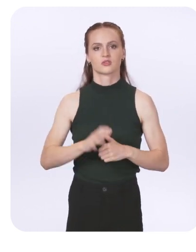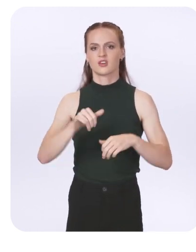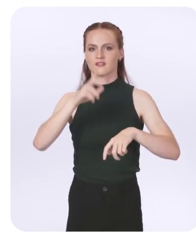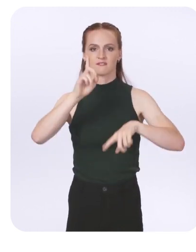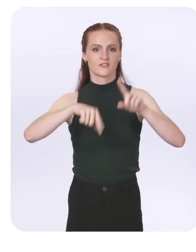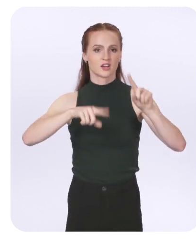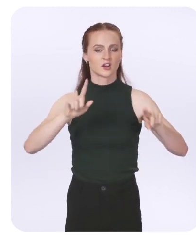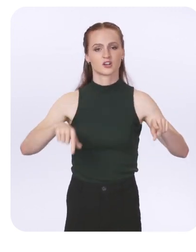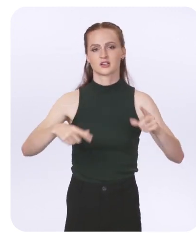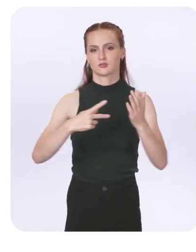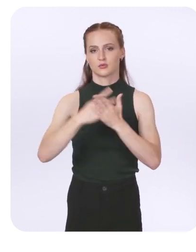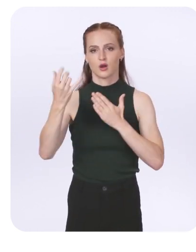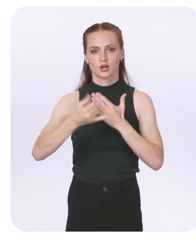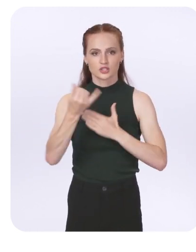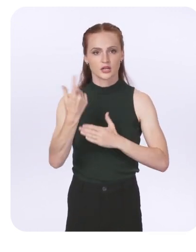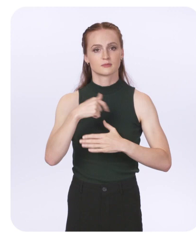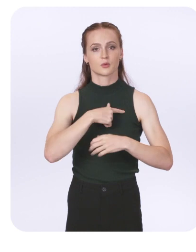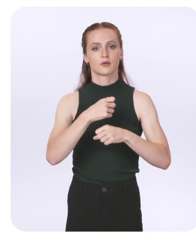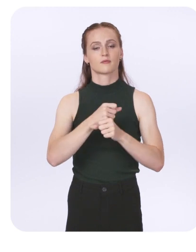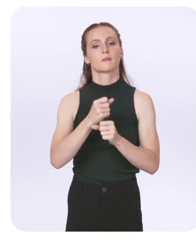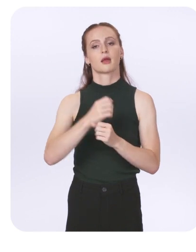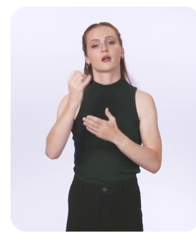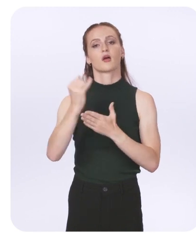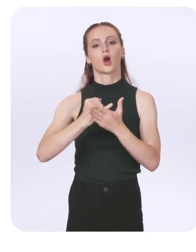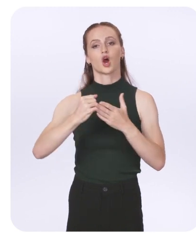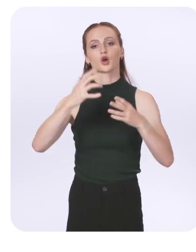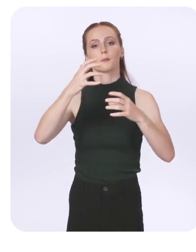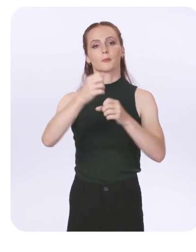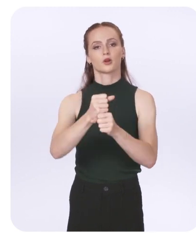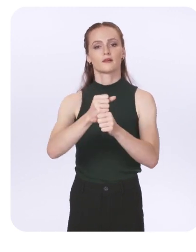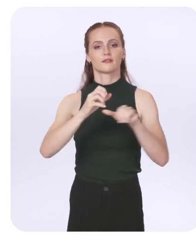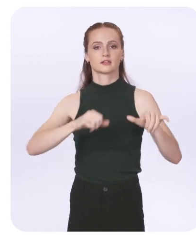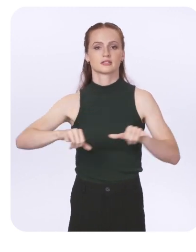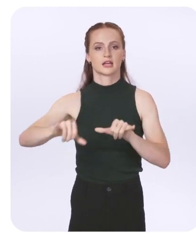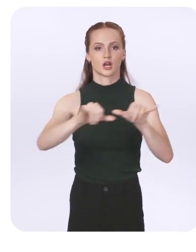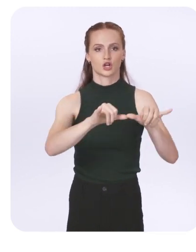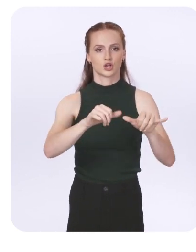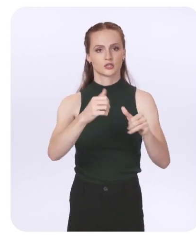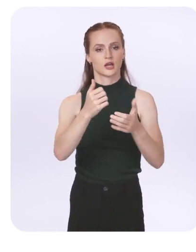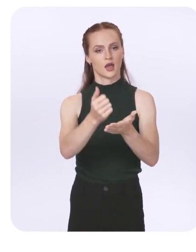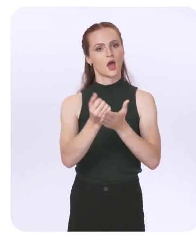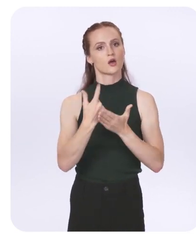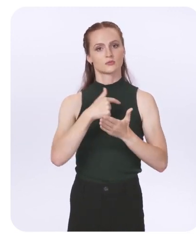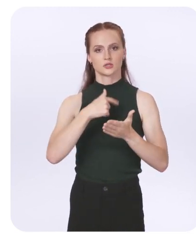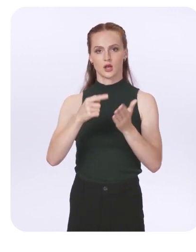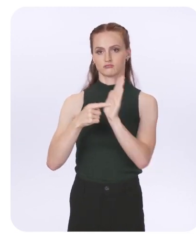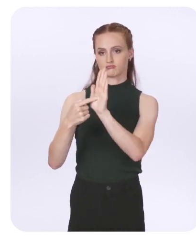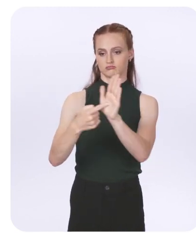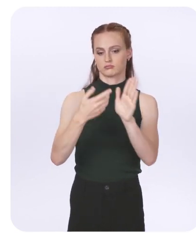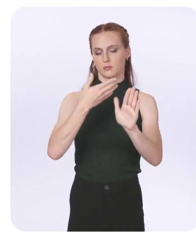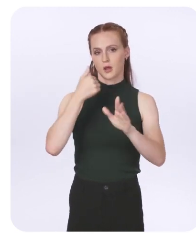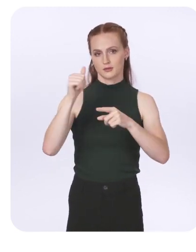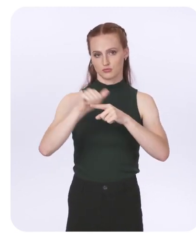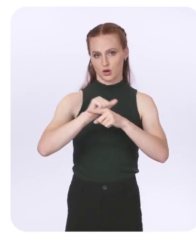key art needs to be adjustable to a variation of vertical and horizontal formats, and this is also something useful for A/B testing down